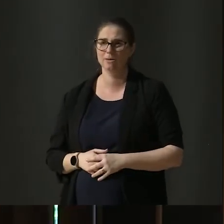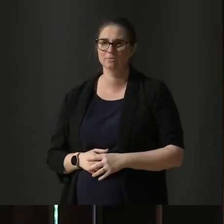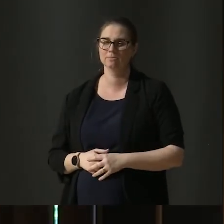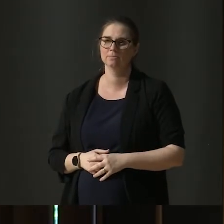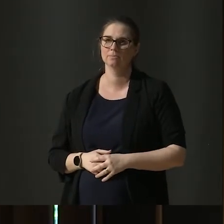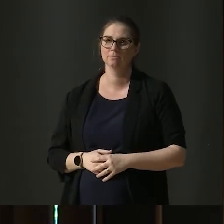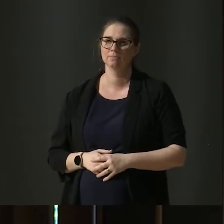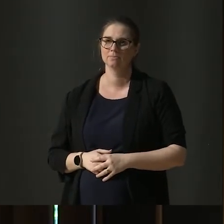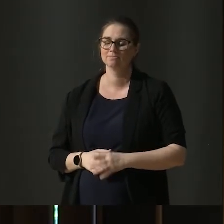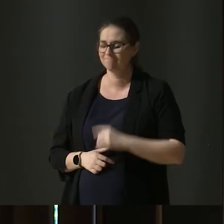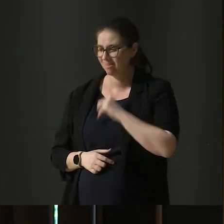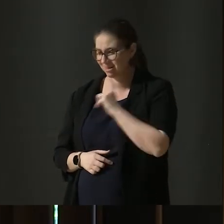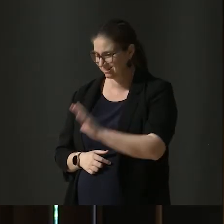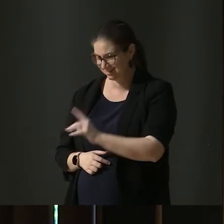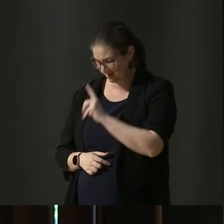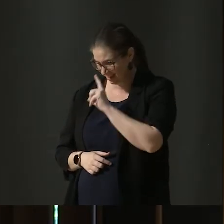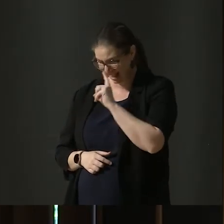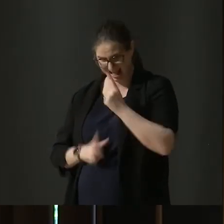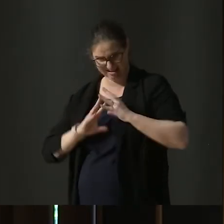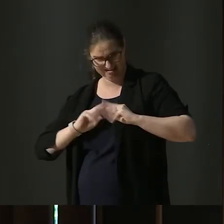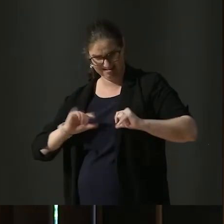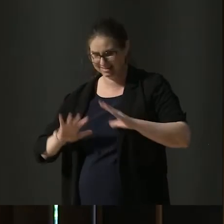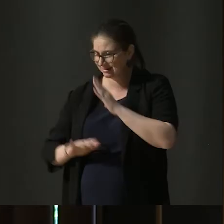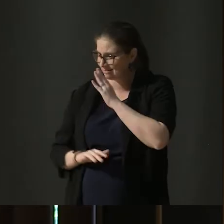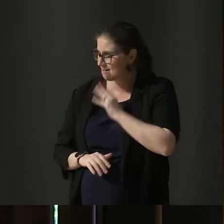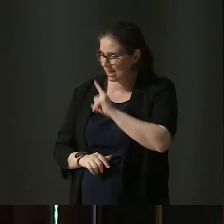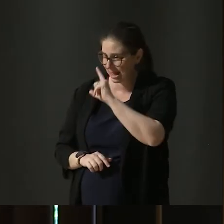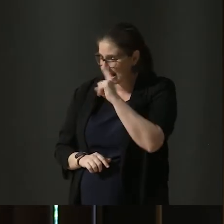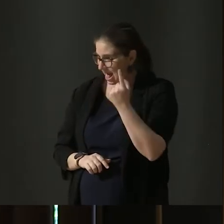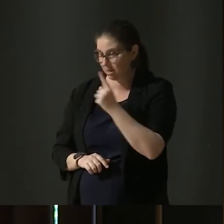Said we can't make it go away, sweetie. We can be here together.